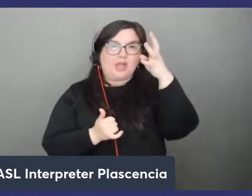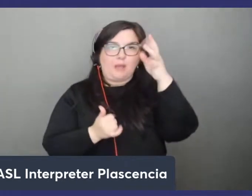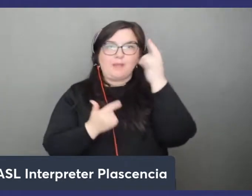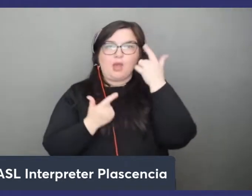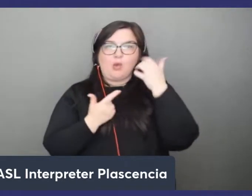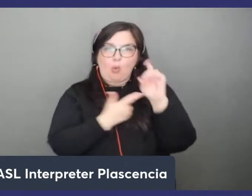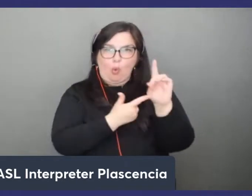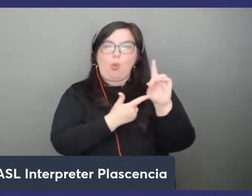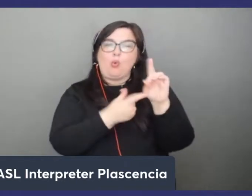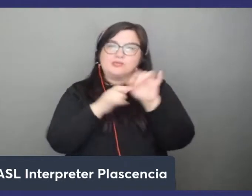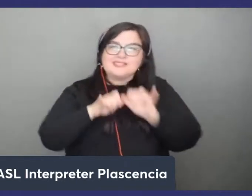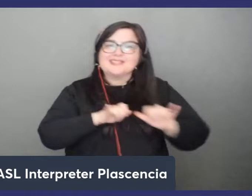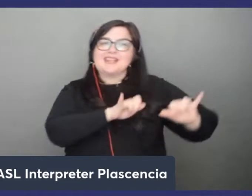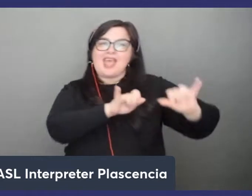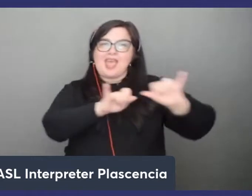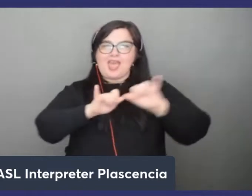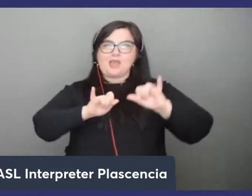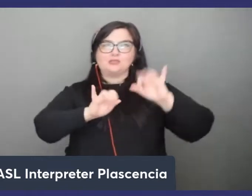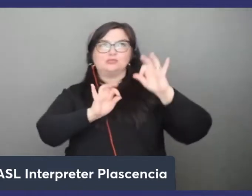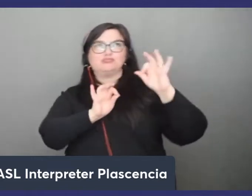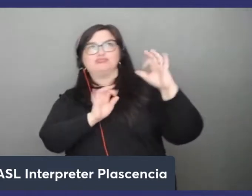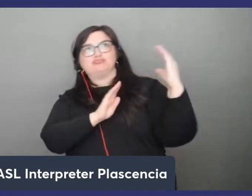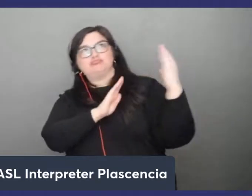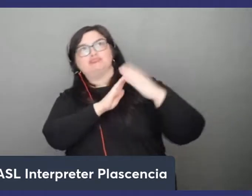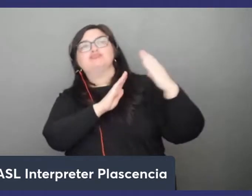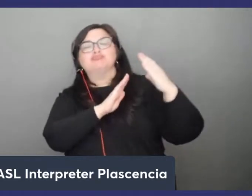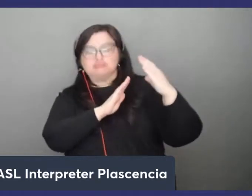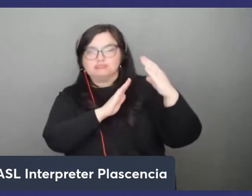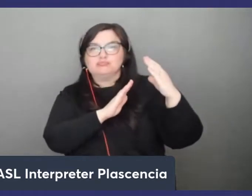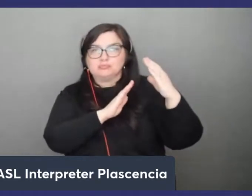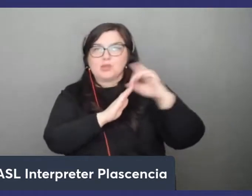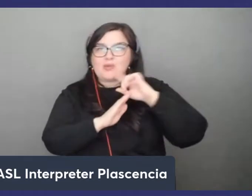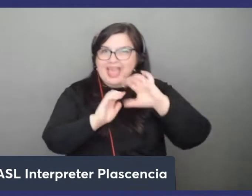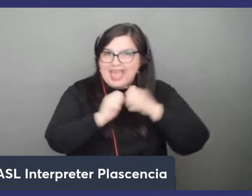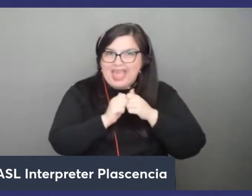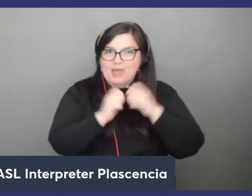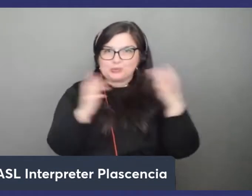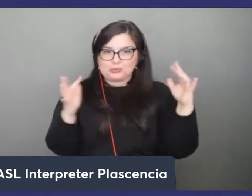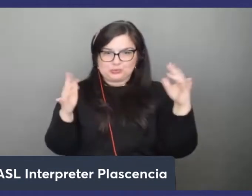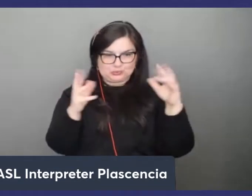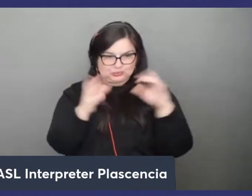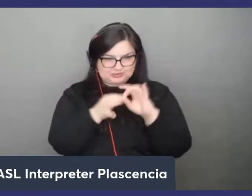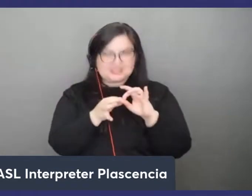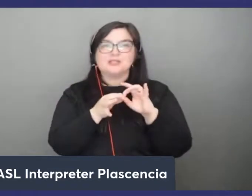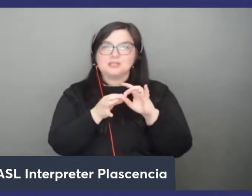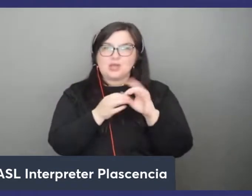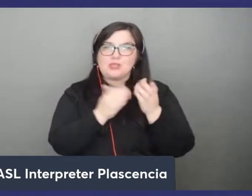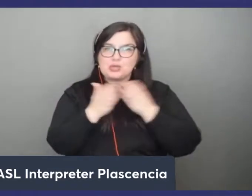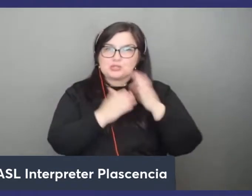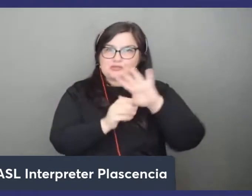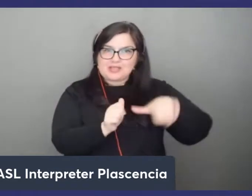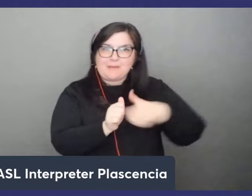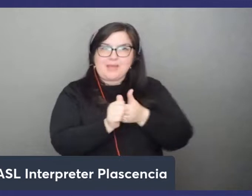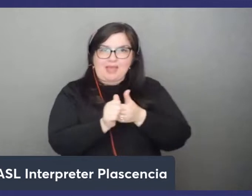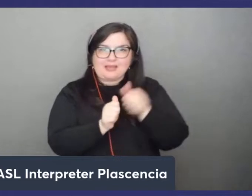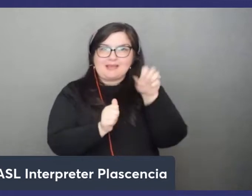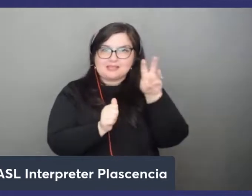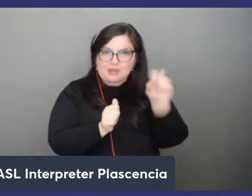of stitch a bunch of these AWS backend services together using the CloudFormation templates,